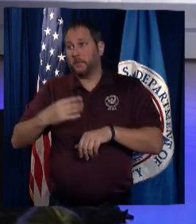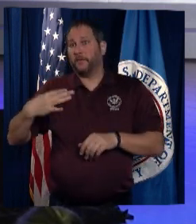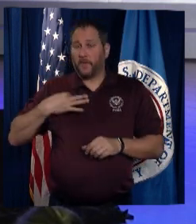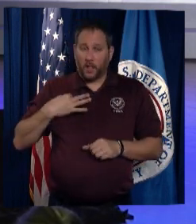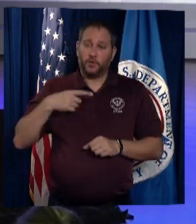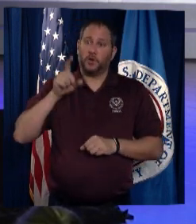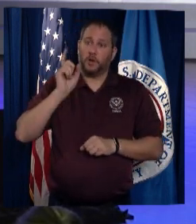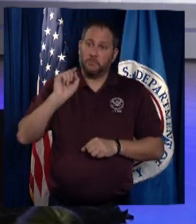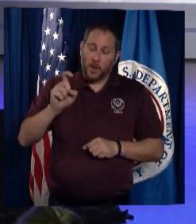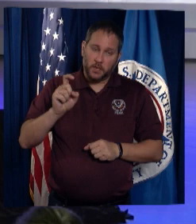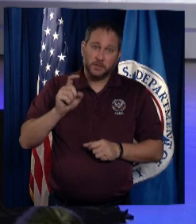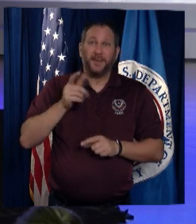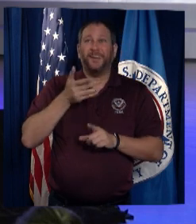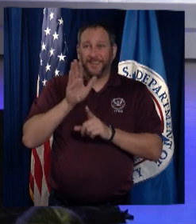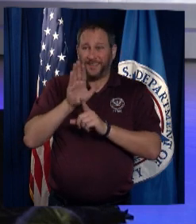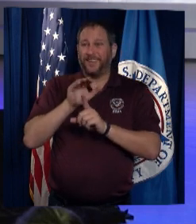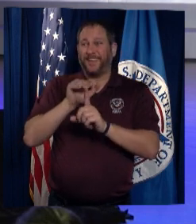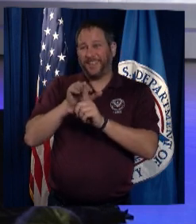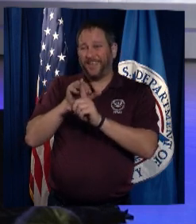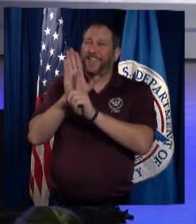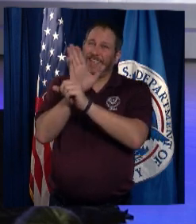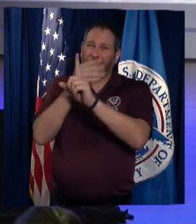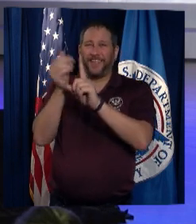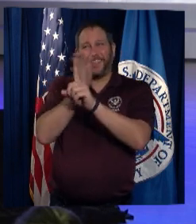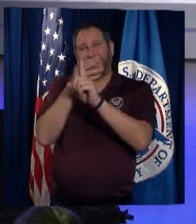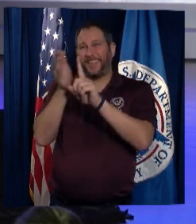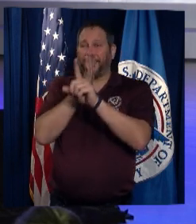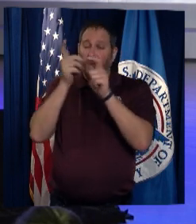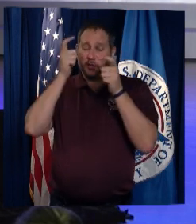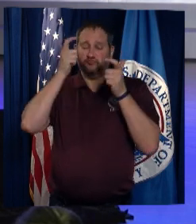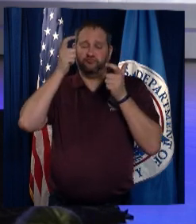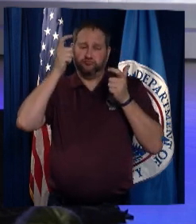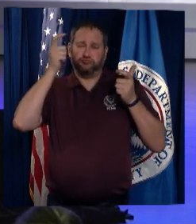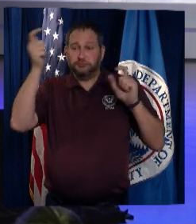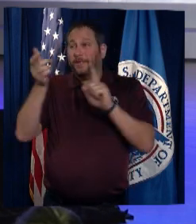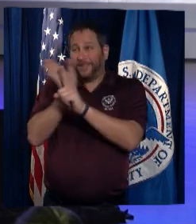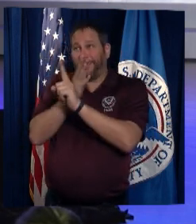stonewall humanitarian missions. We currently train emergency managers that